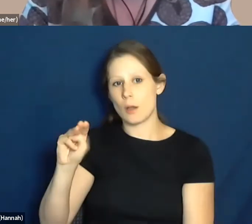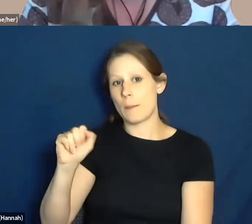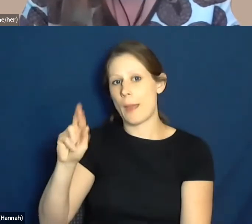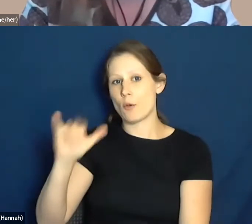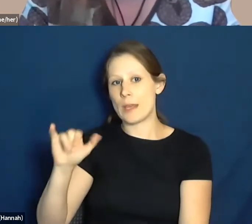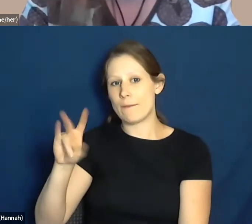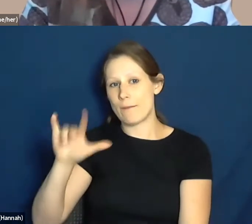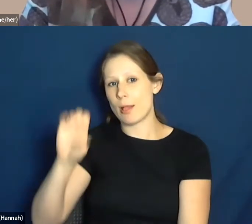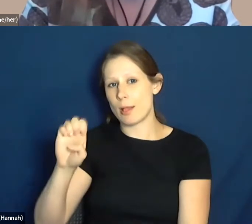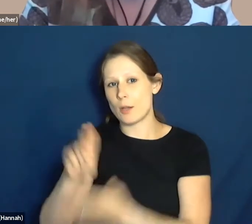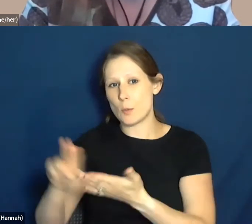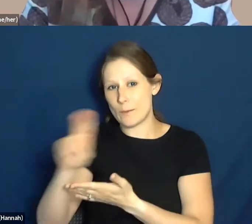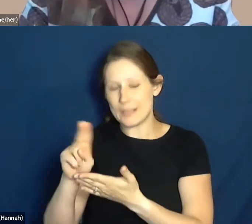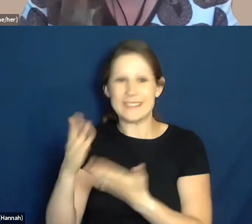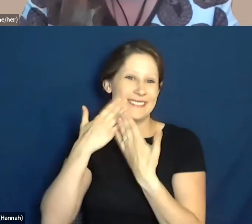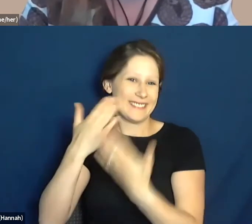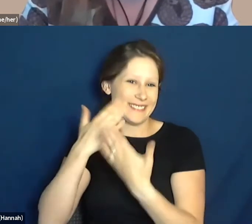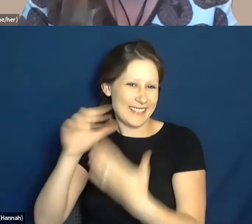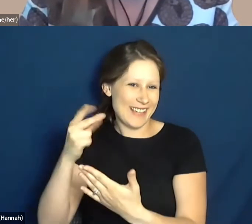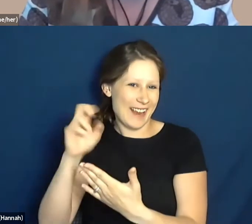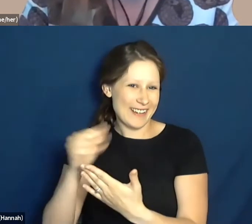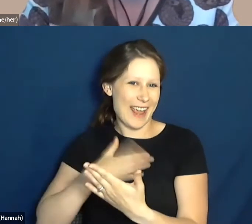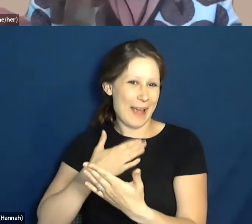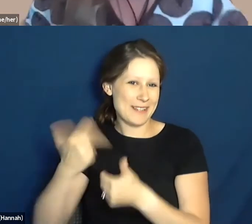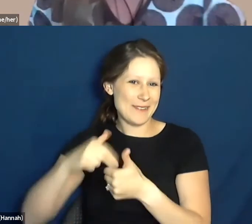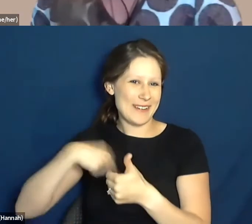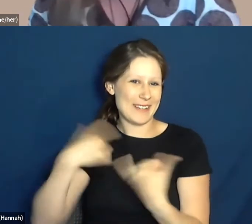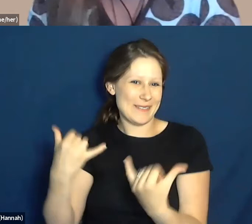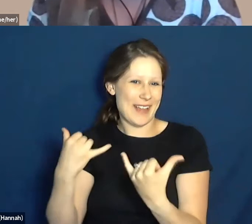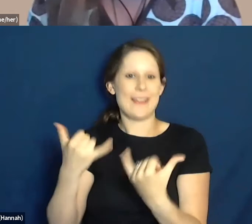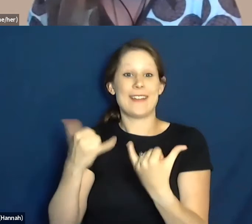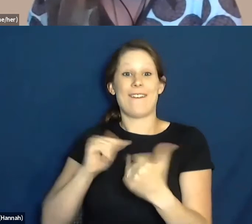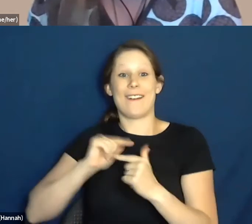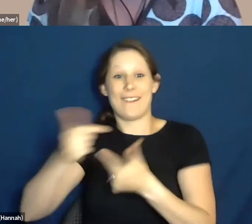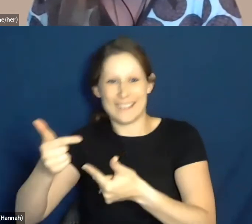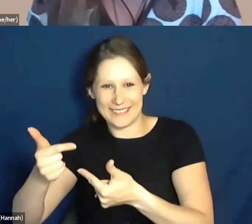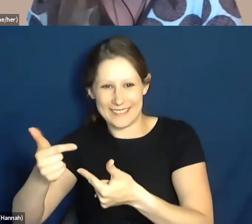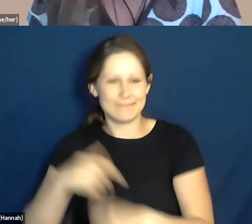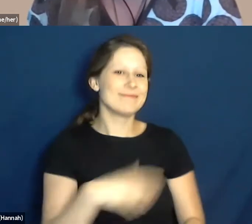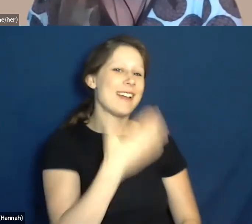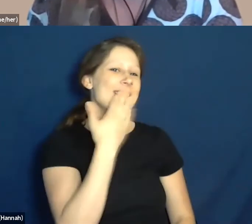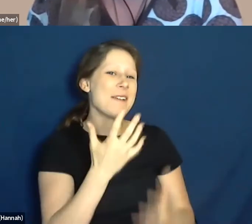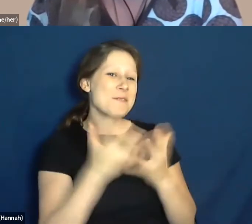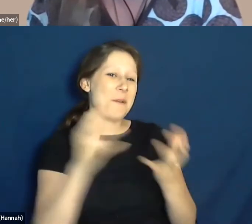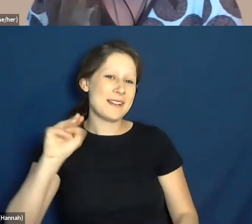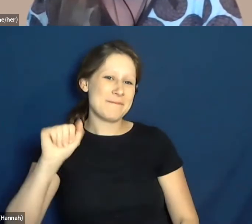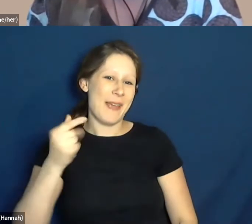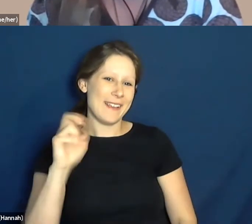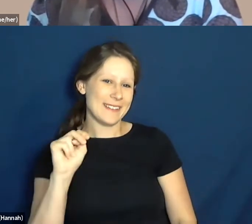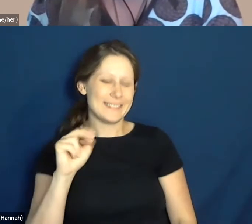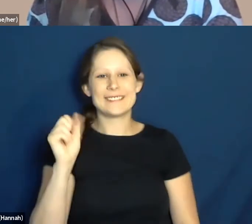We are so glad to have you with us today. -- Thank you so much. Yes, I'm Sharon Hunter,